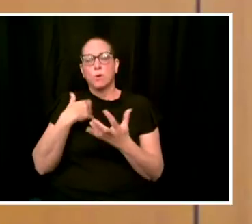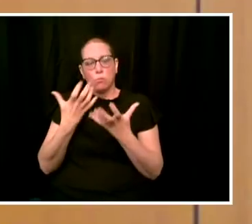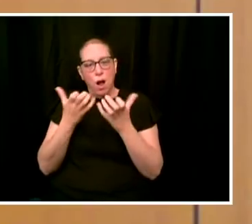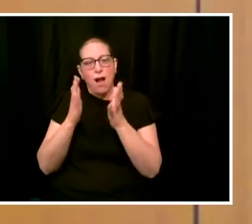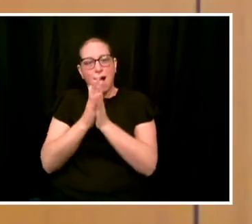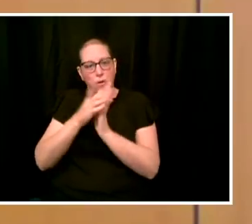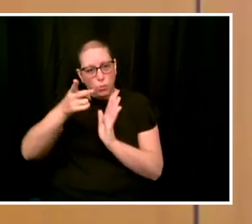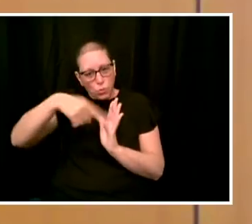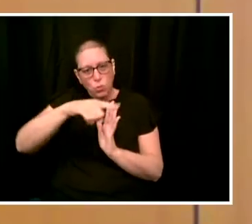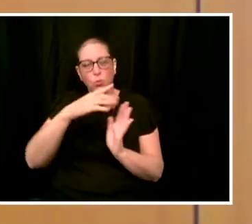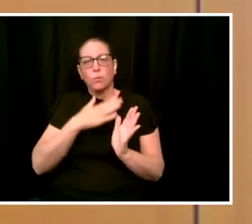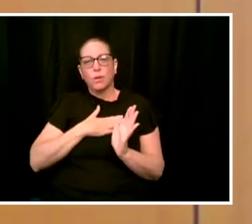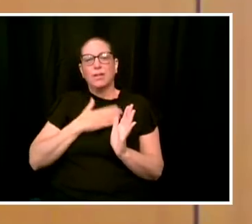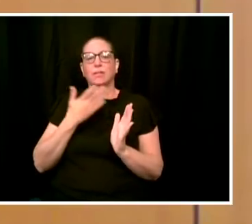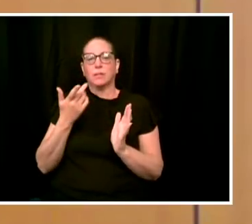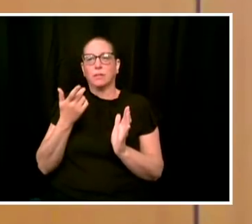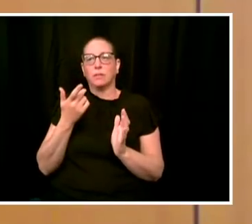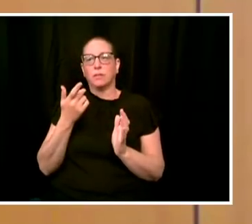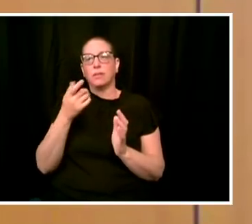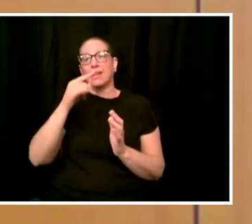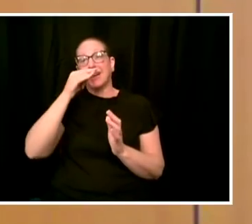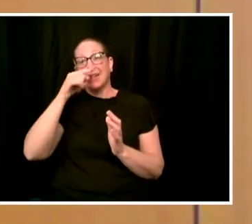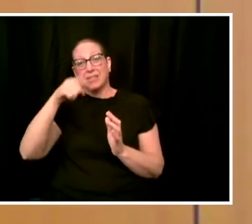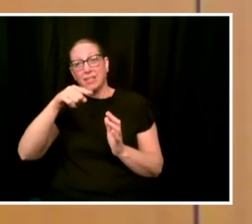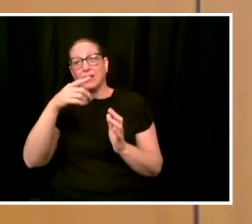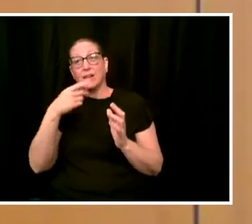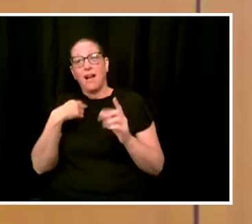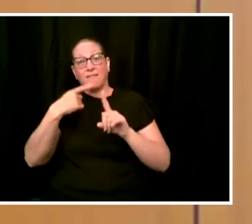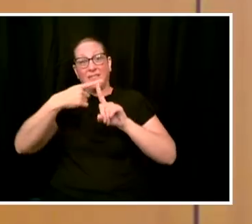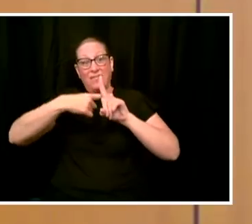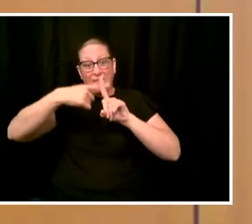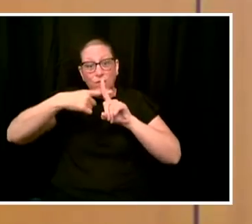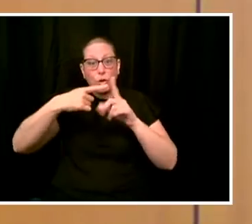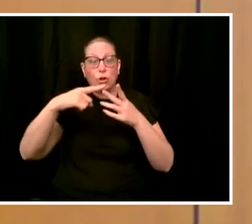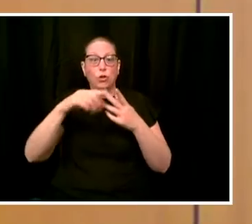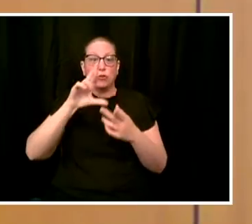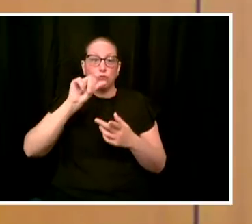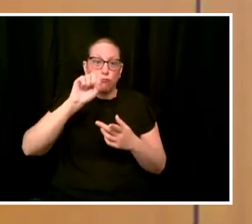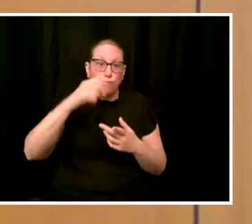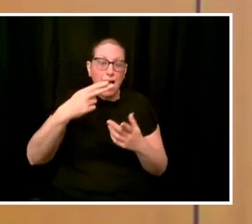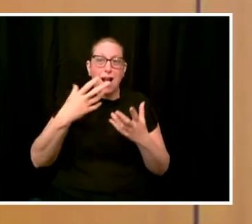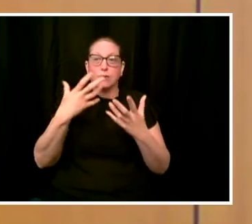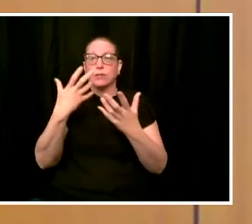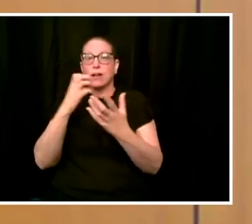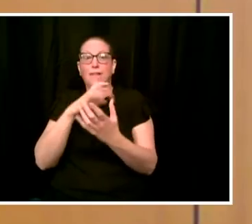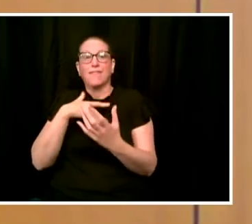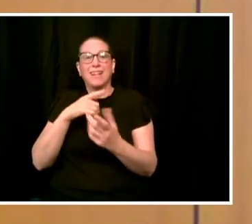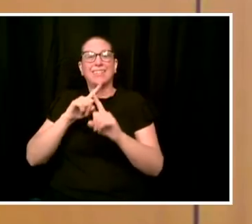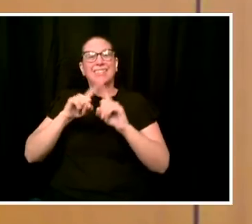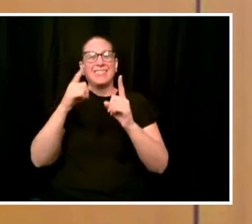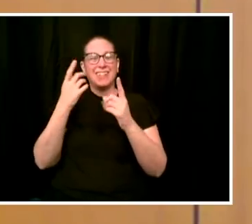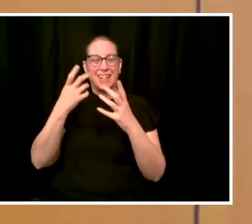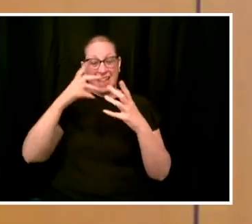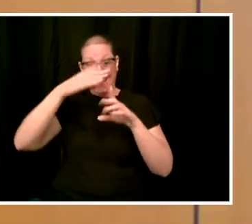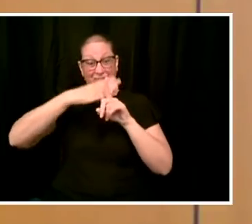DEEPER CONVERSATION NEEDED TO BE HAD. IF YOUR CHILD HAS A FEVER, THEY'RE RNIUNNG AROUND,